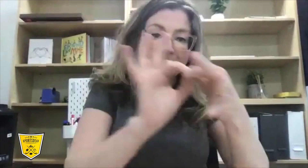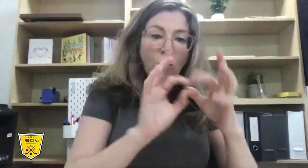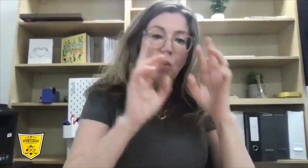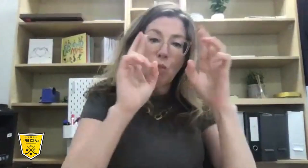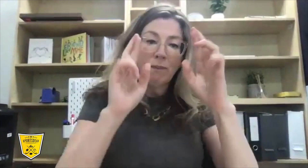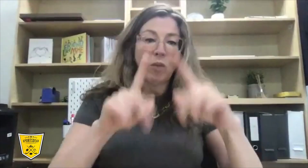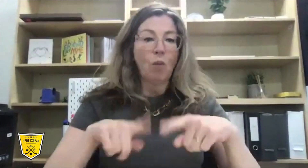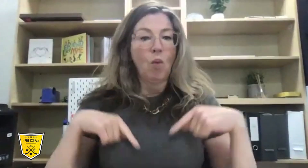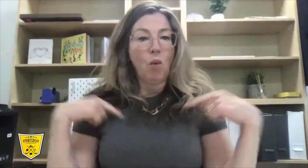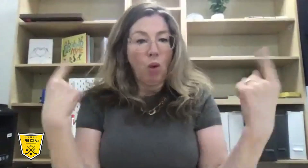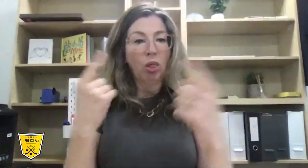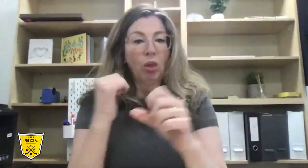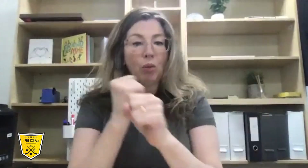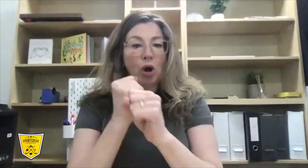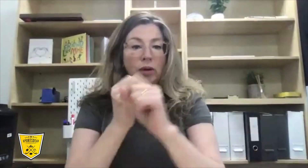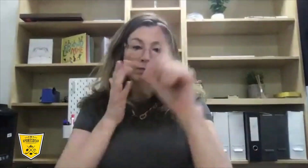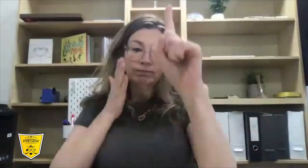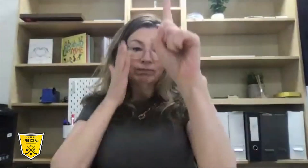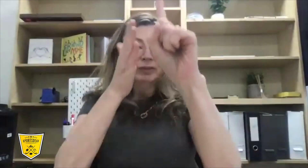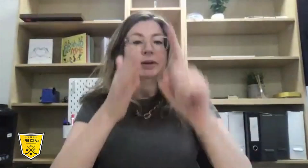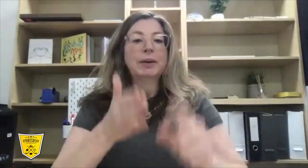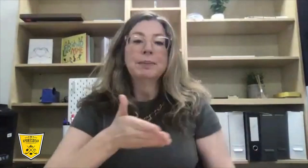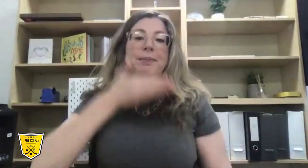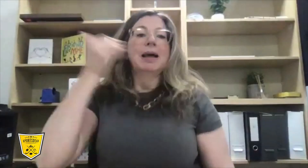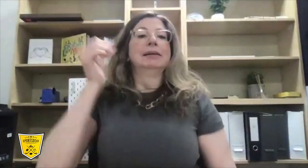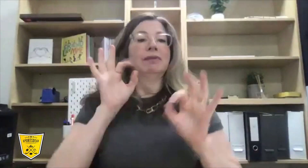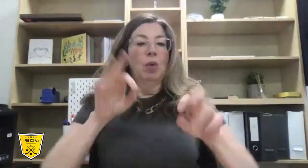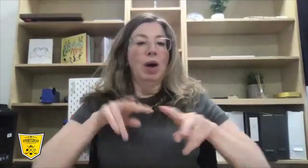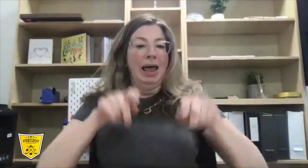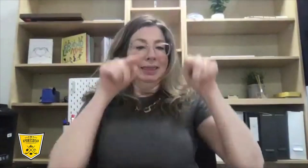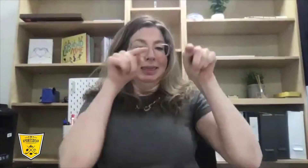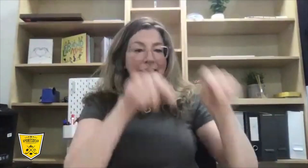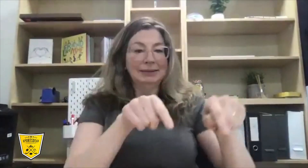so we all work towards better for Deaf athletes,